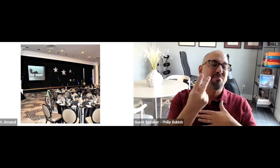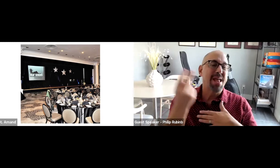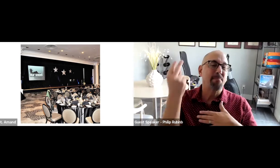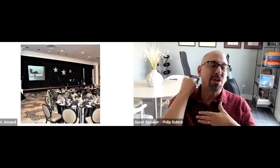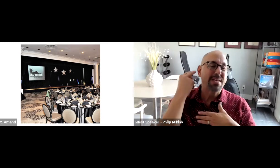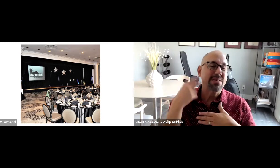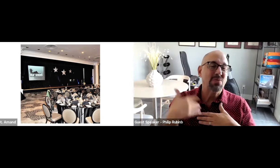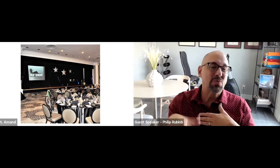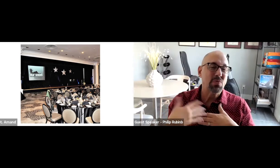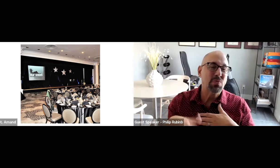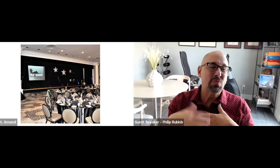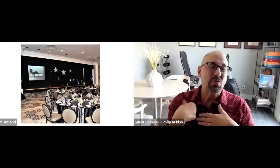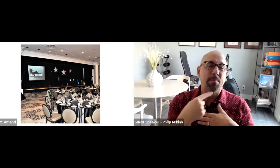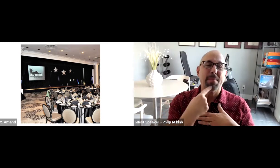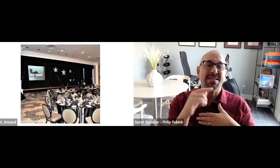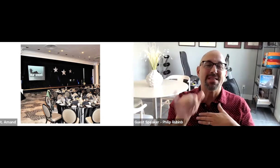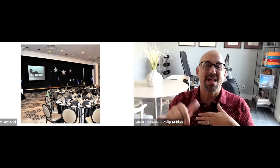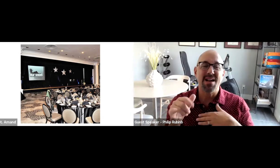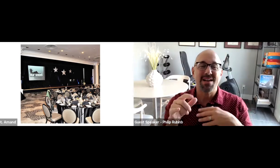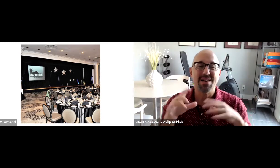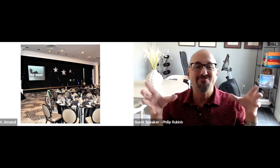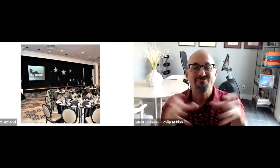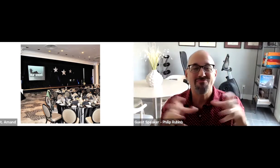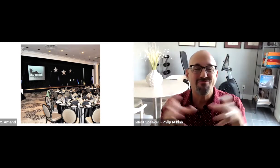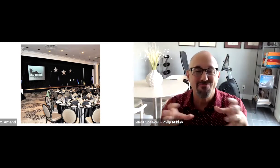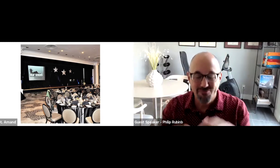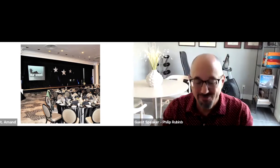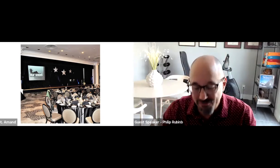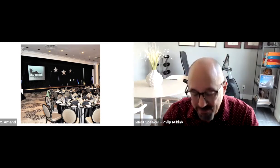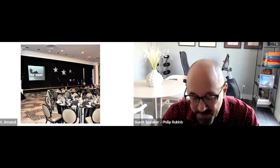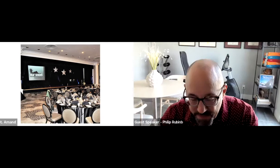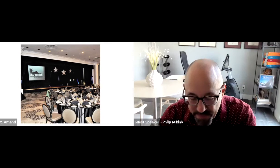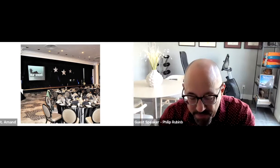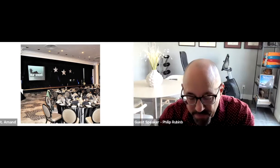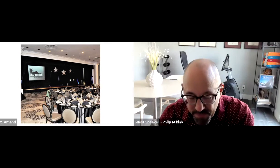And just, oh, my gosh, such enjoyable times and good memories. I miss that,